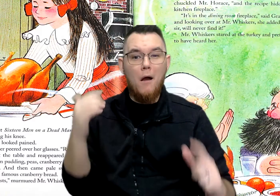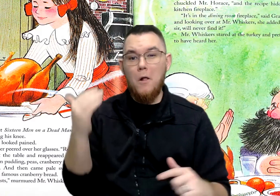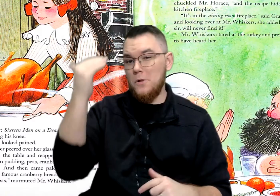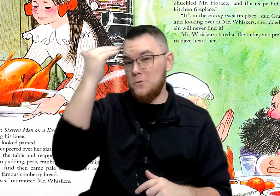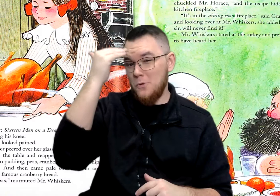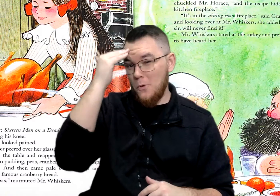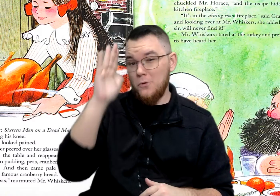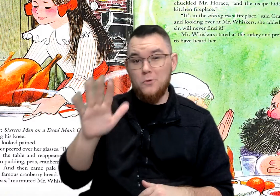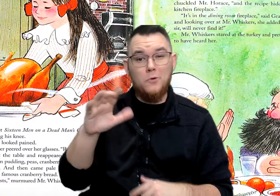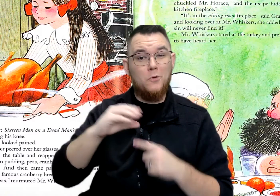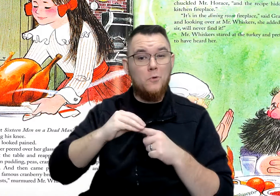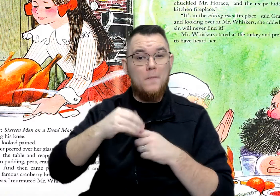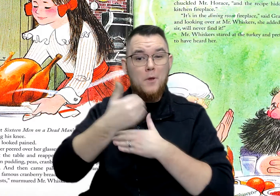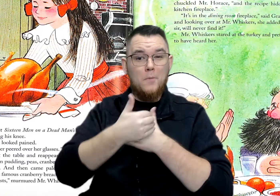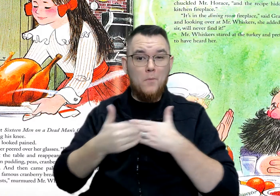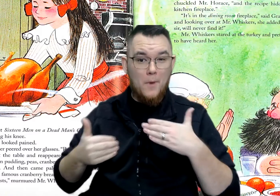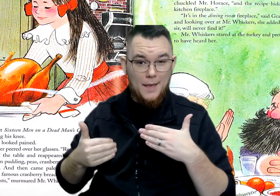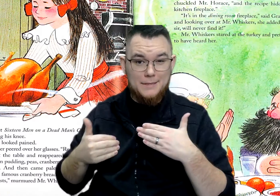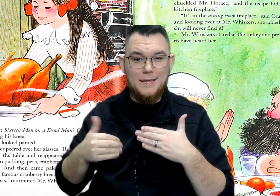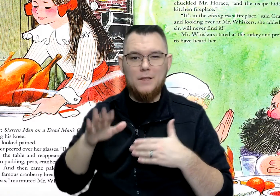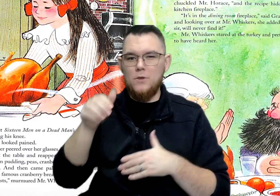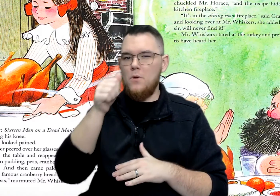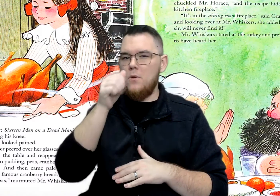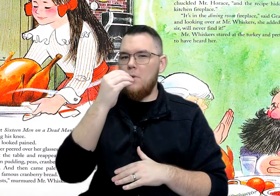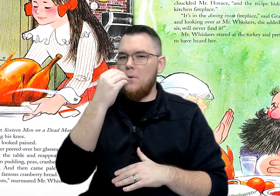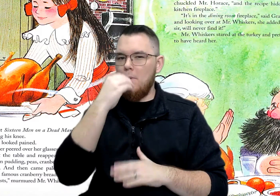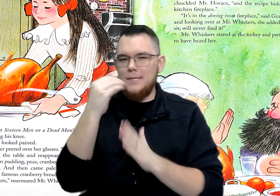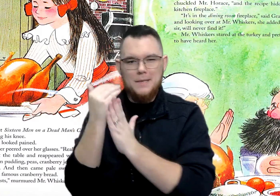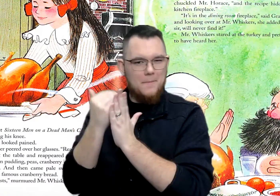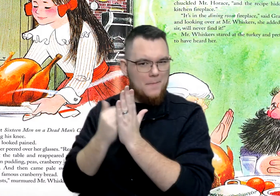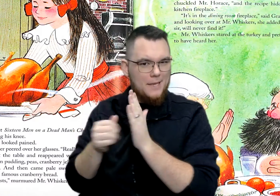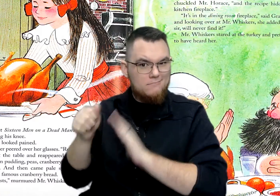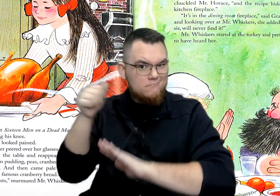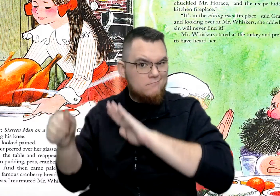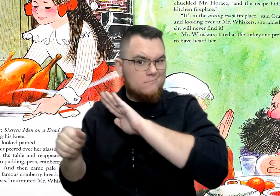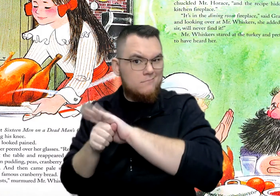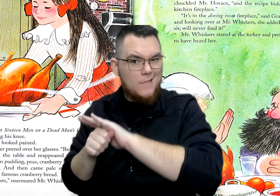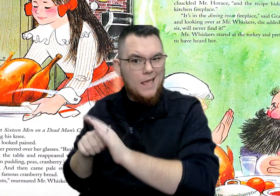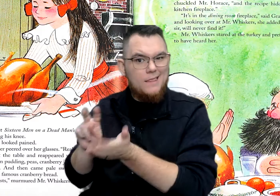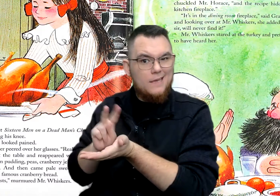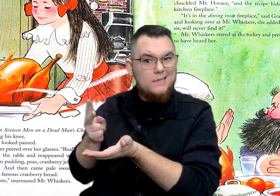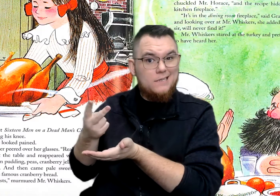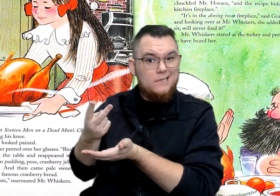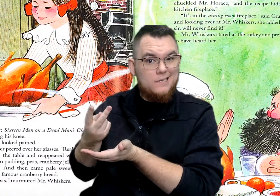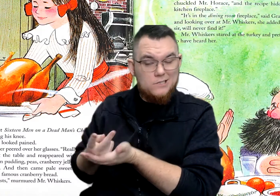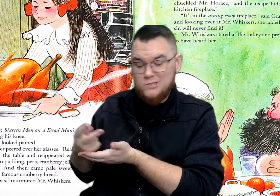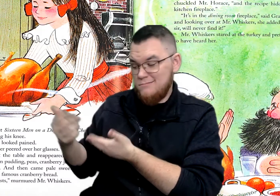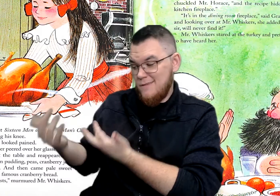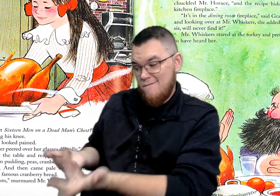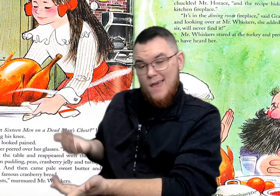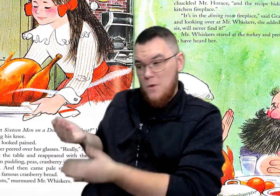“It’s in the dining room fireplace,” said Grandmother, and looking over at Mr.